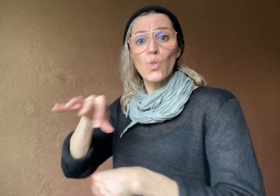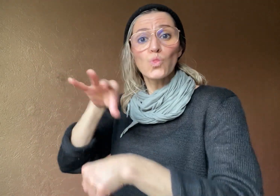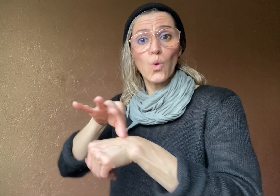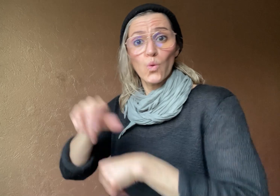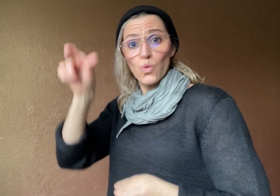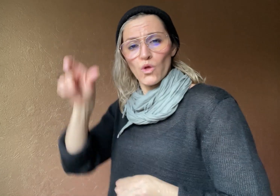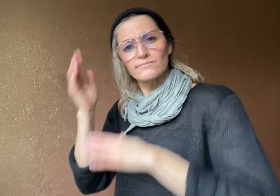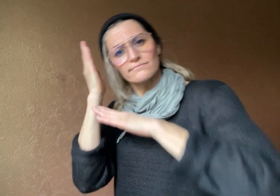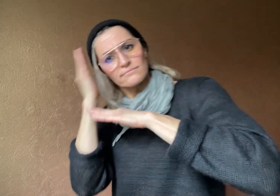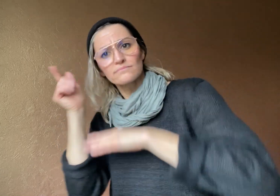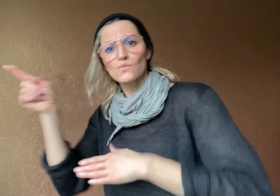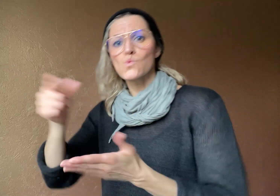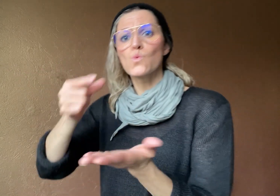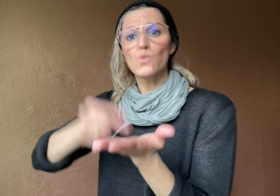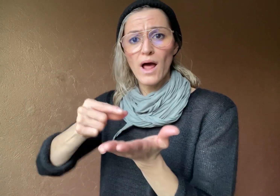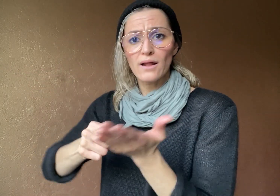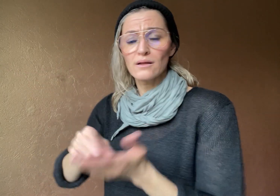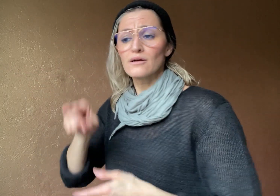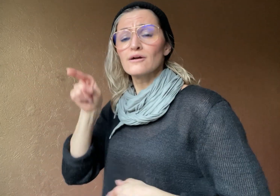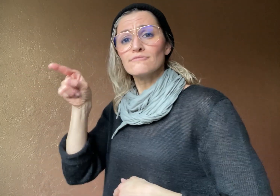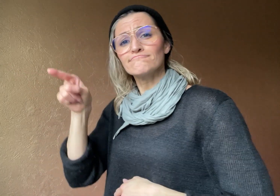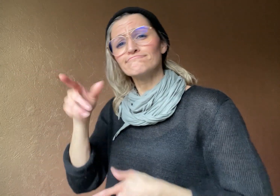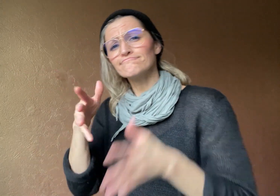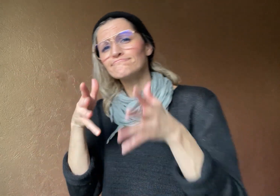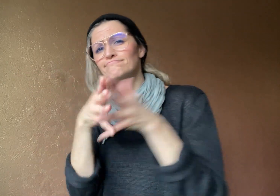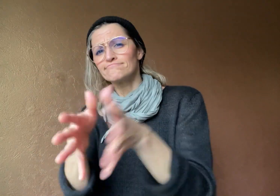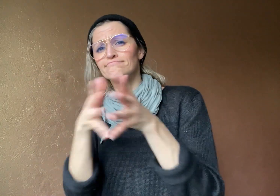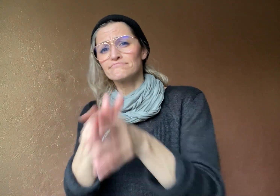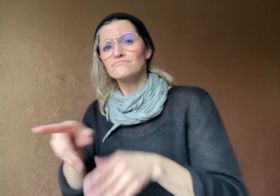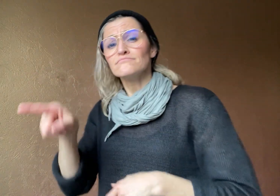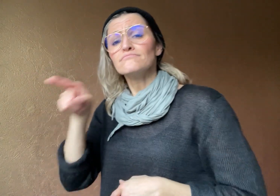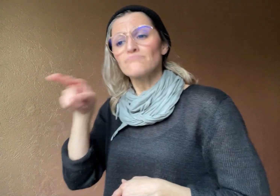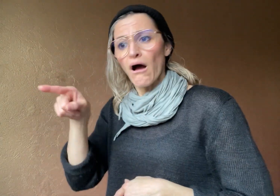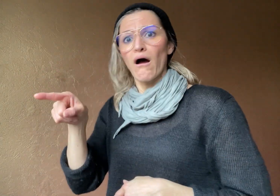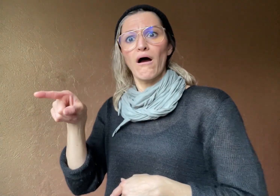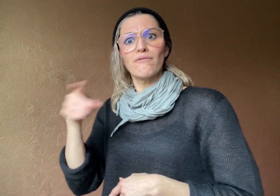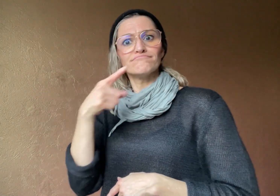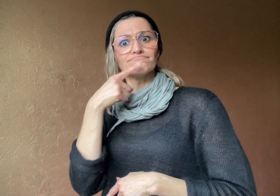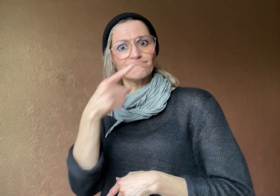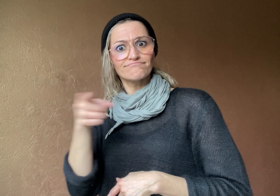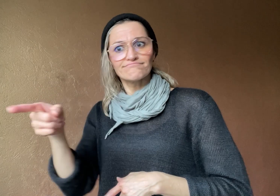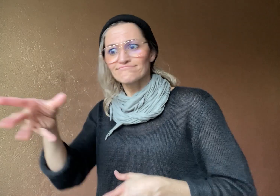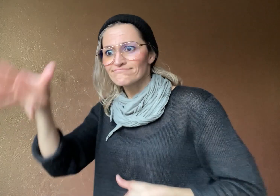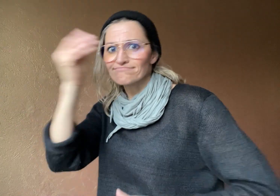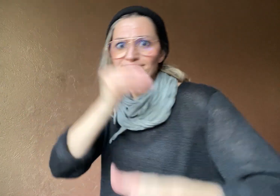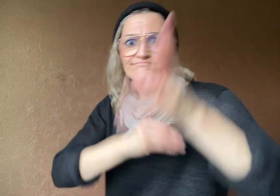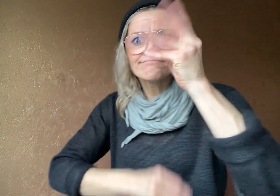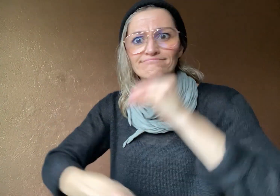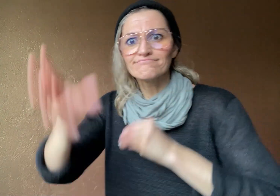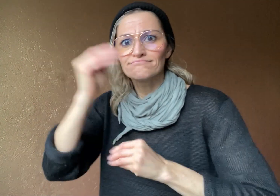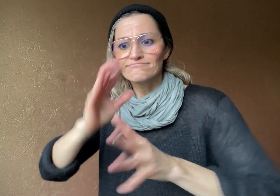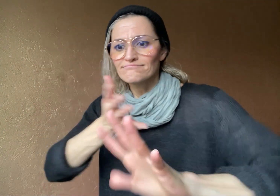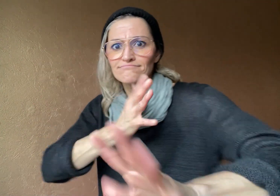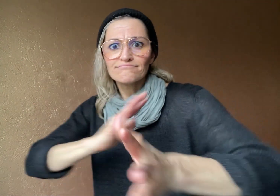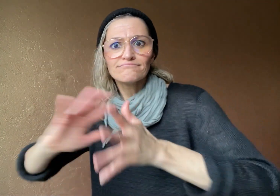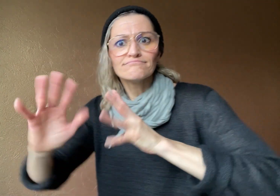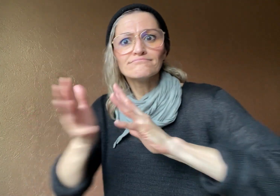shared that he learned some sign language from interacting